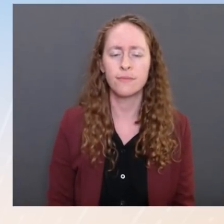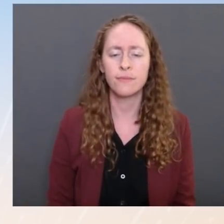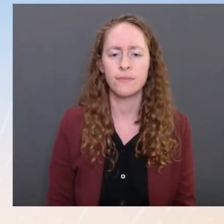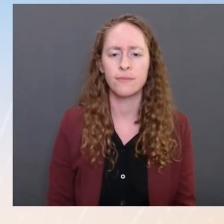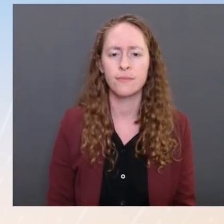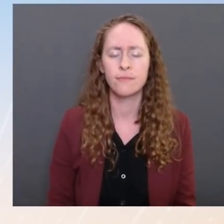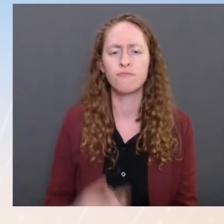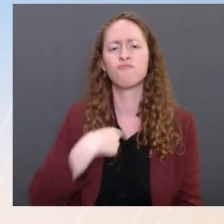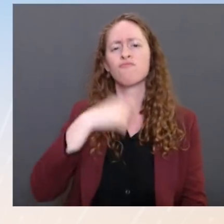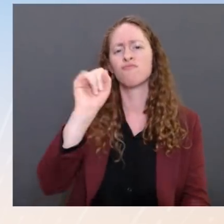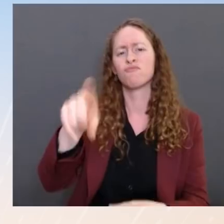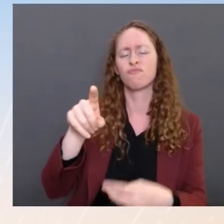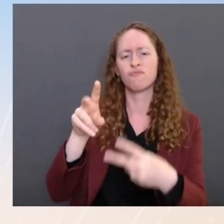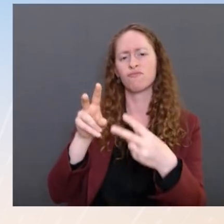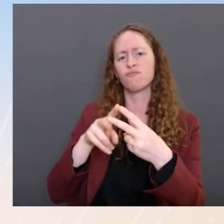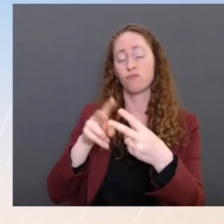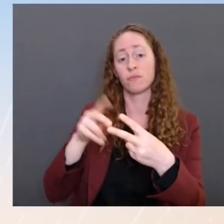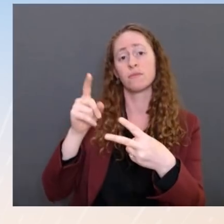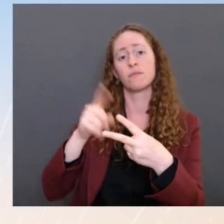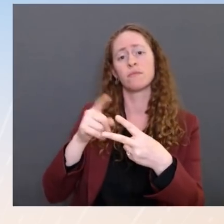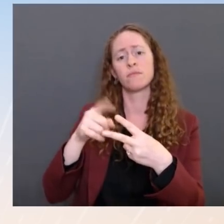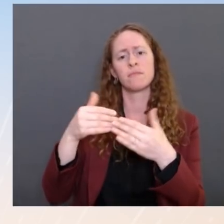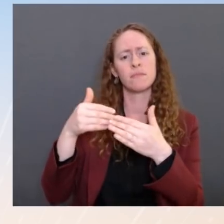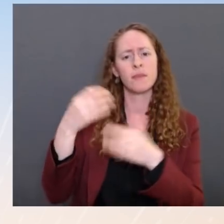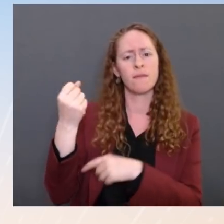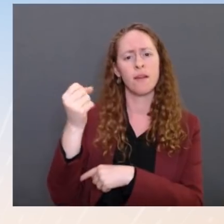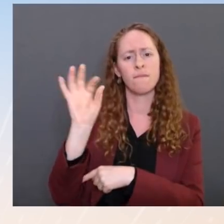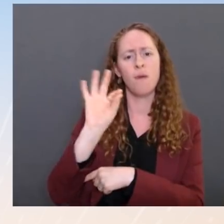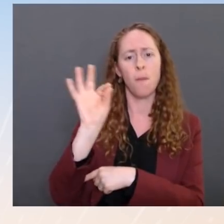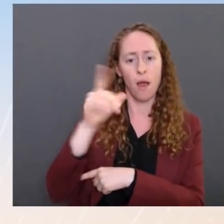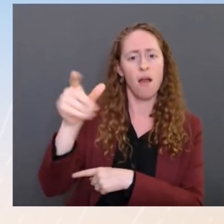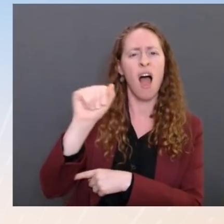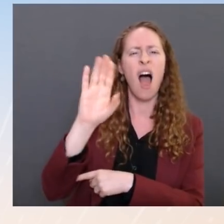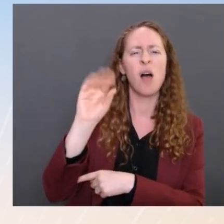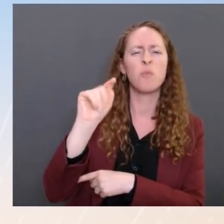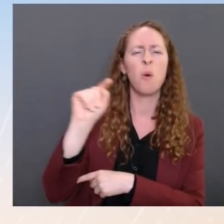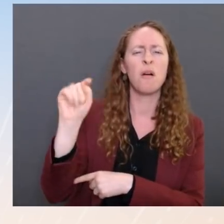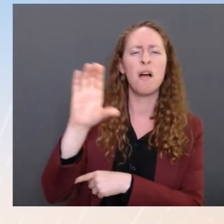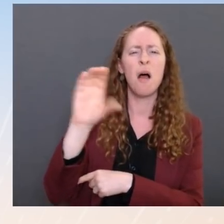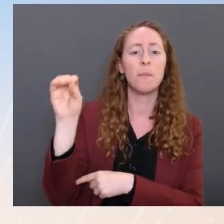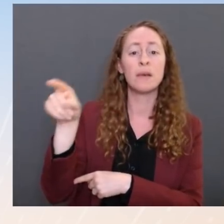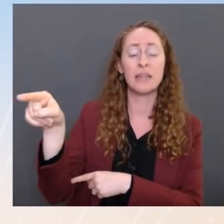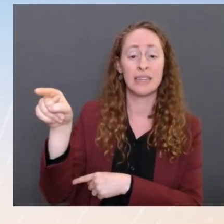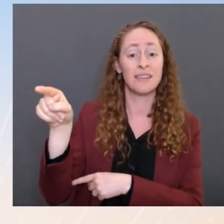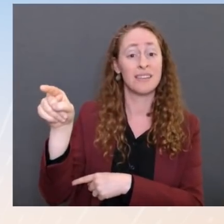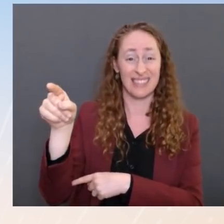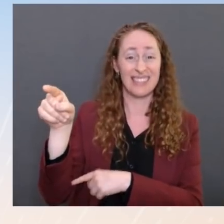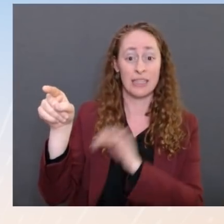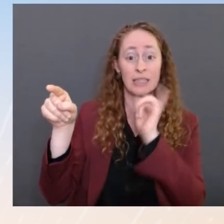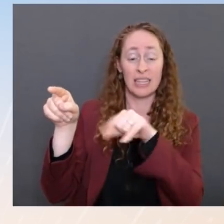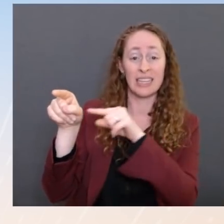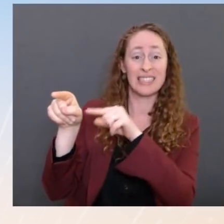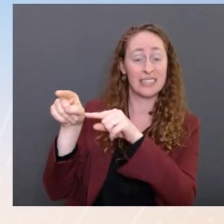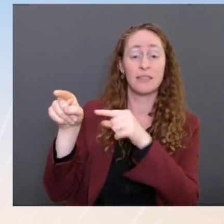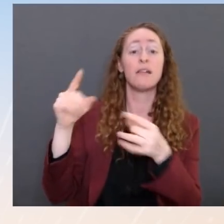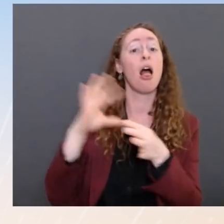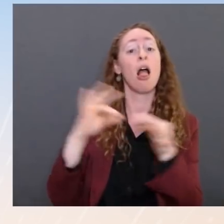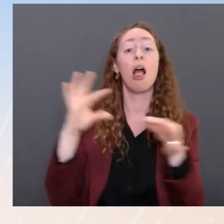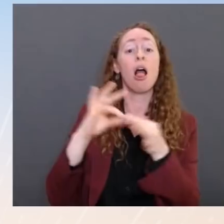it'll take them two weeks to restart the site and then an additional six to eight weeks to get formula on the shelves.